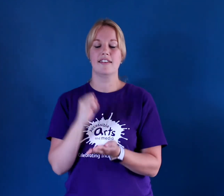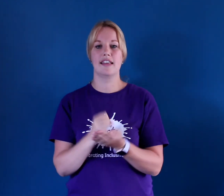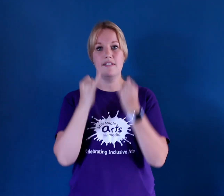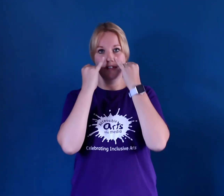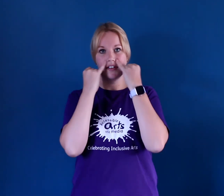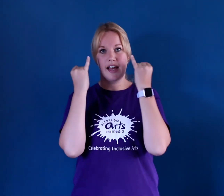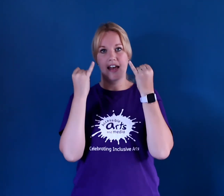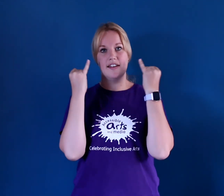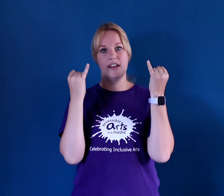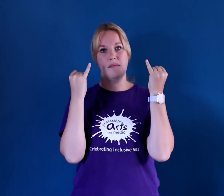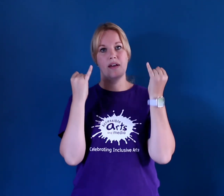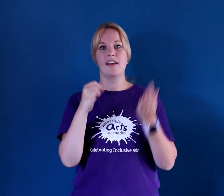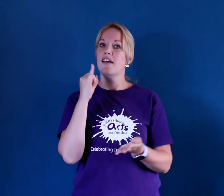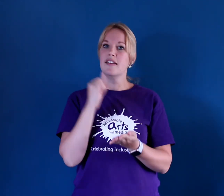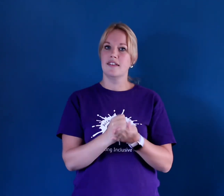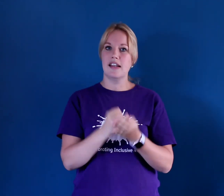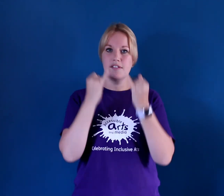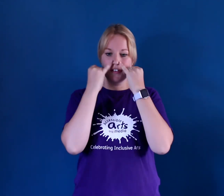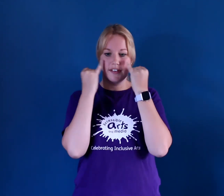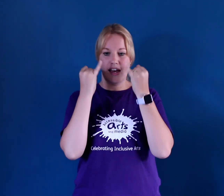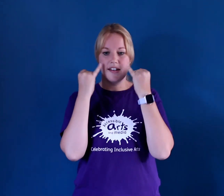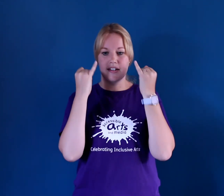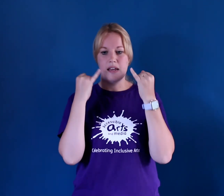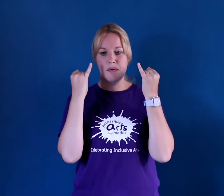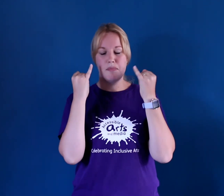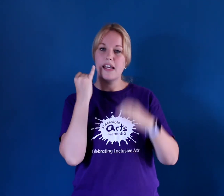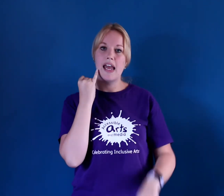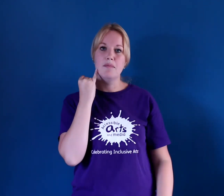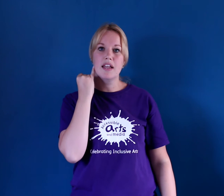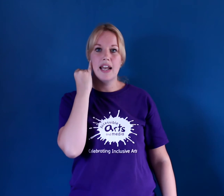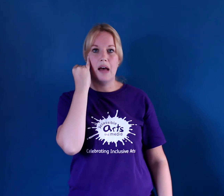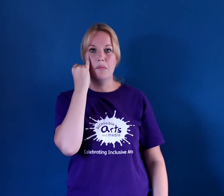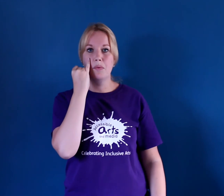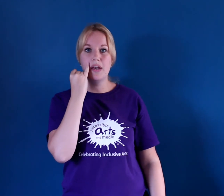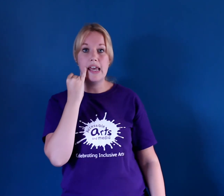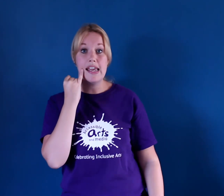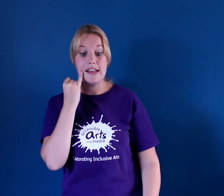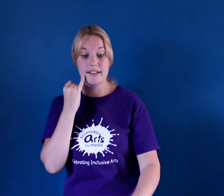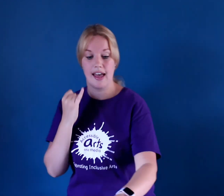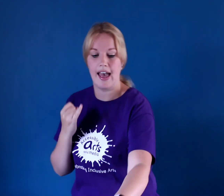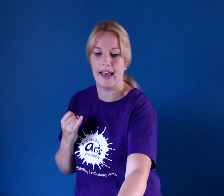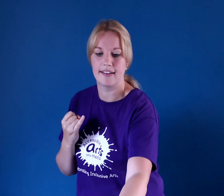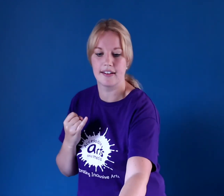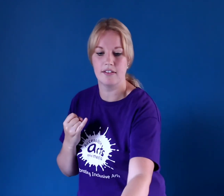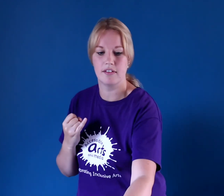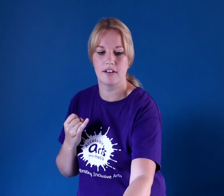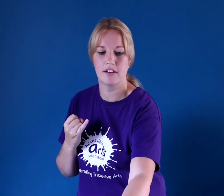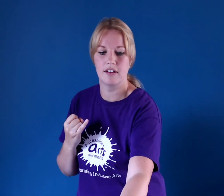Sinful tired sheep, sinful tired sheep became the lamb we eat. Excellent.